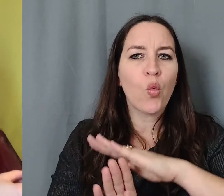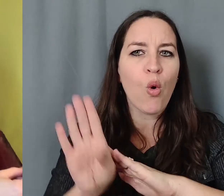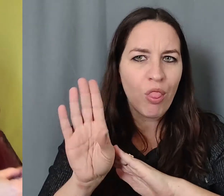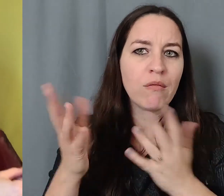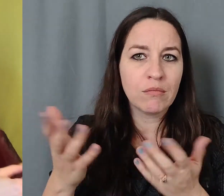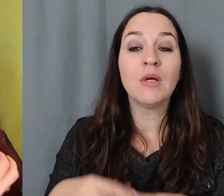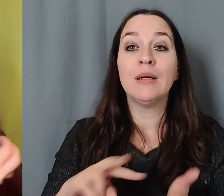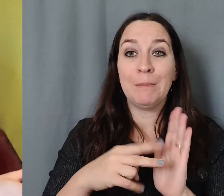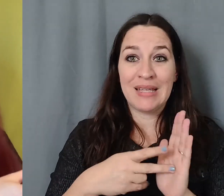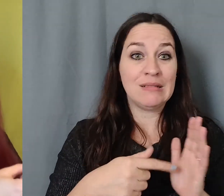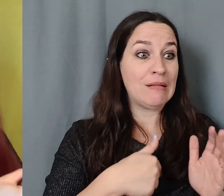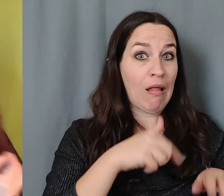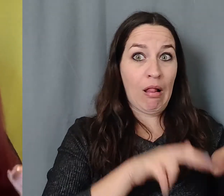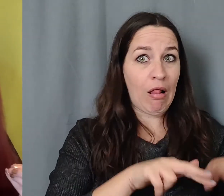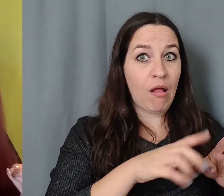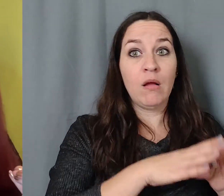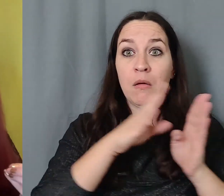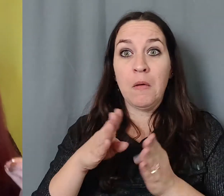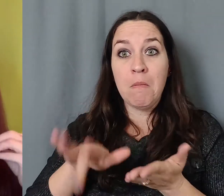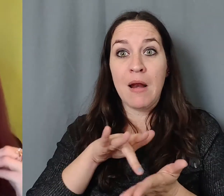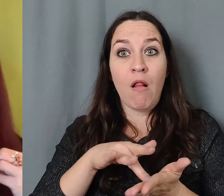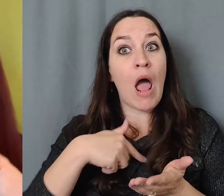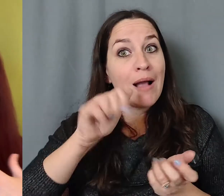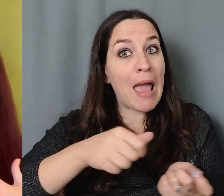someone else or to be able to engage with somebody else that's new, but you're not